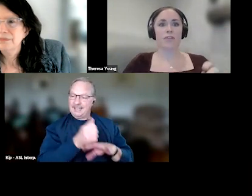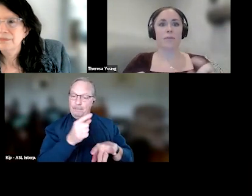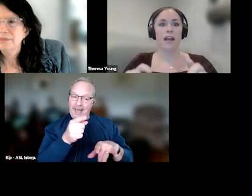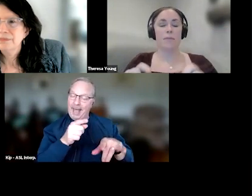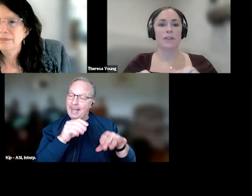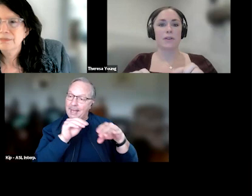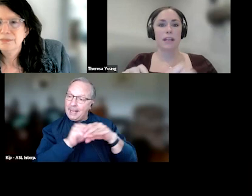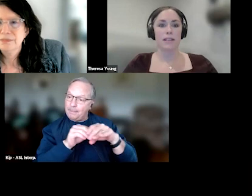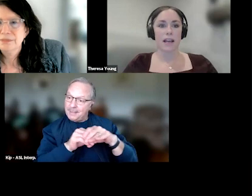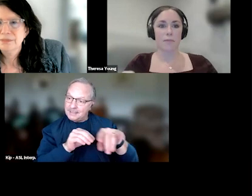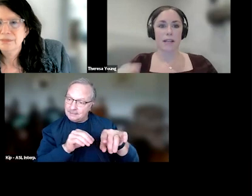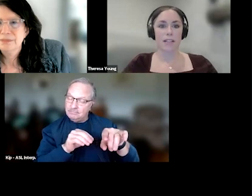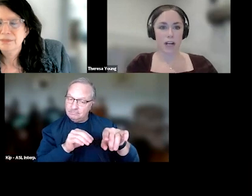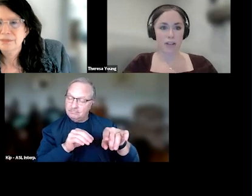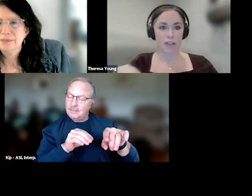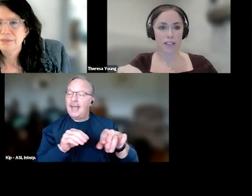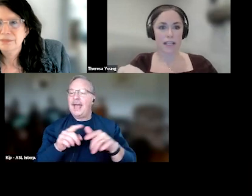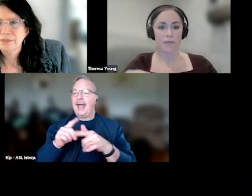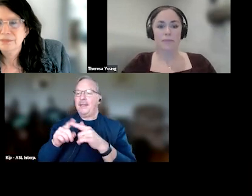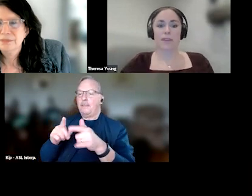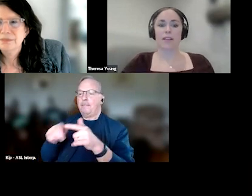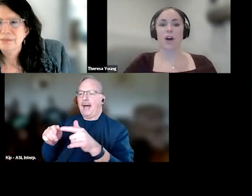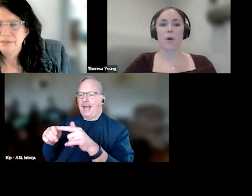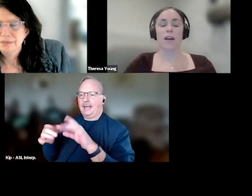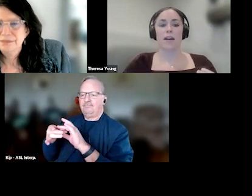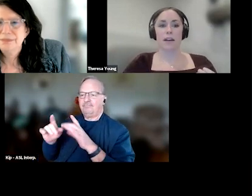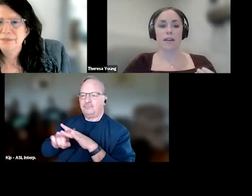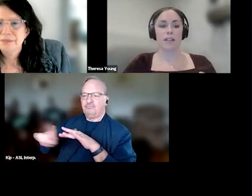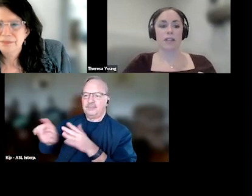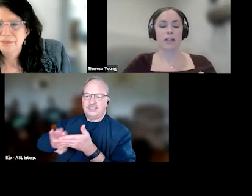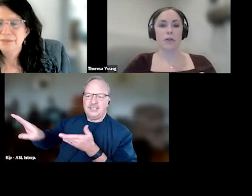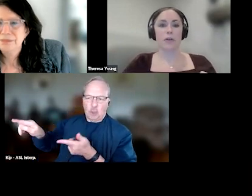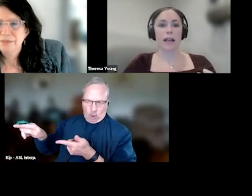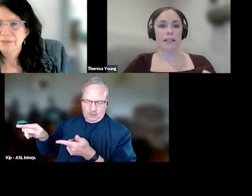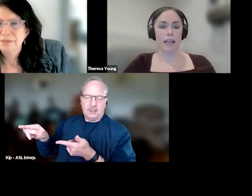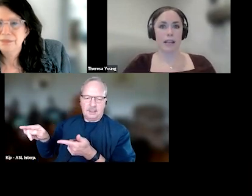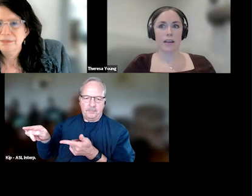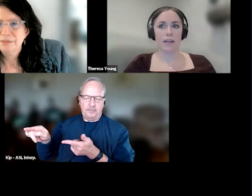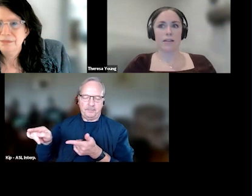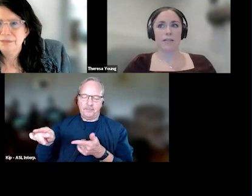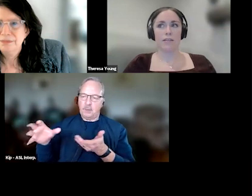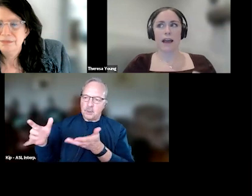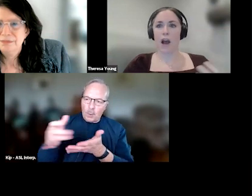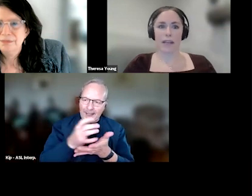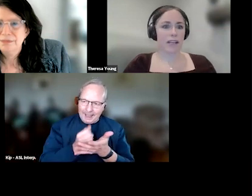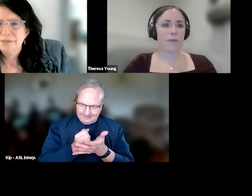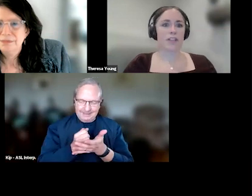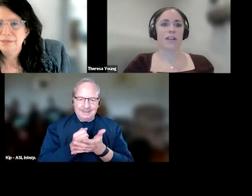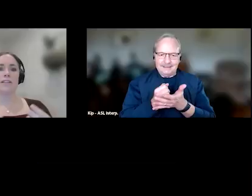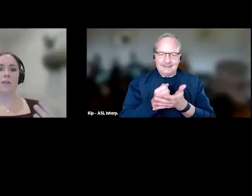and Treatment Episode Data Set by Discharge, D. And so in addition to collecting how many admissions